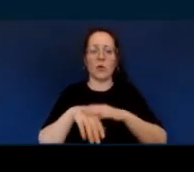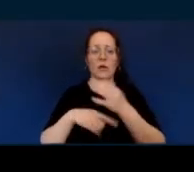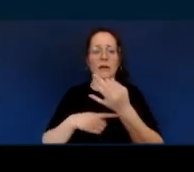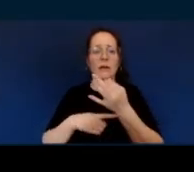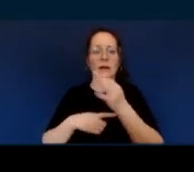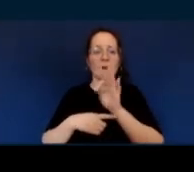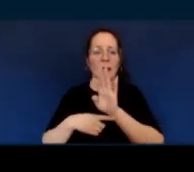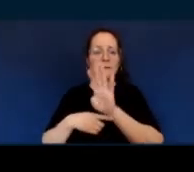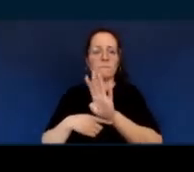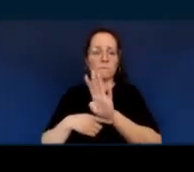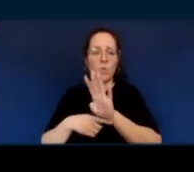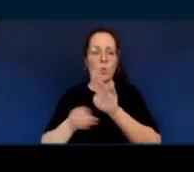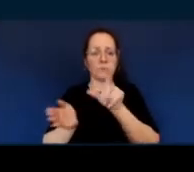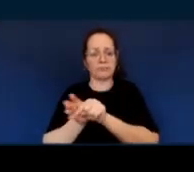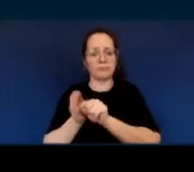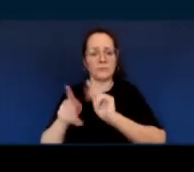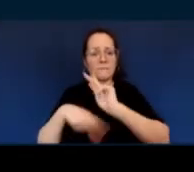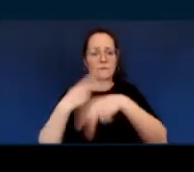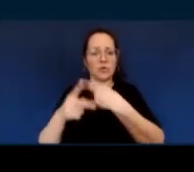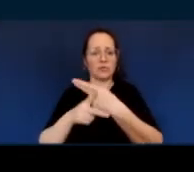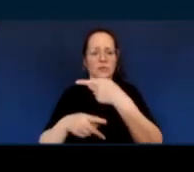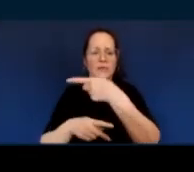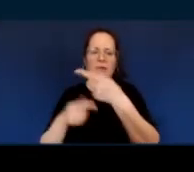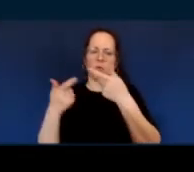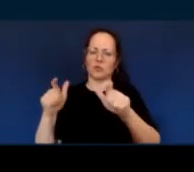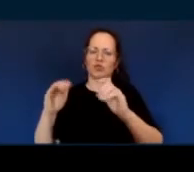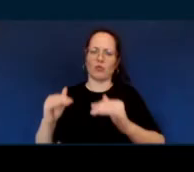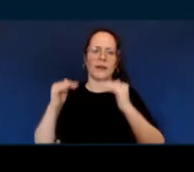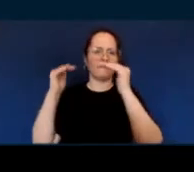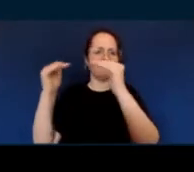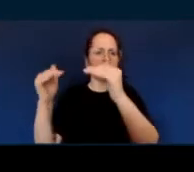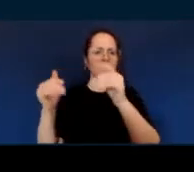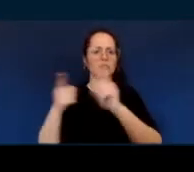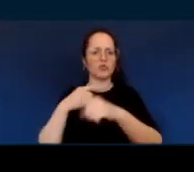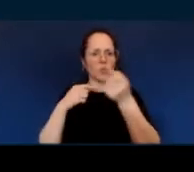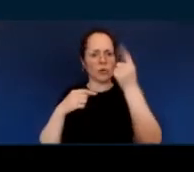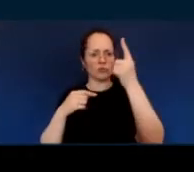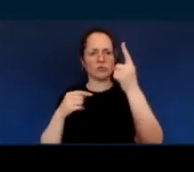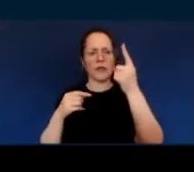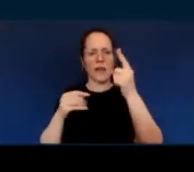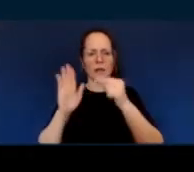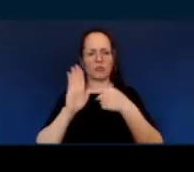WAS SEEN AS A GREAT ADVANCEMENT, IN THE UNDERSTANDING AND REPRESENTATION OF ANATOMY. AND WHILE THERE'S A GREATER